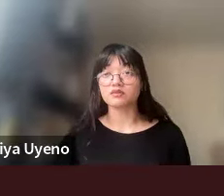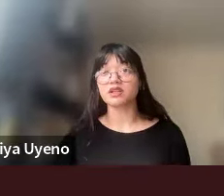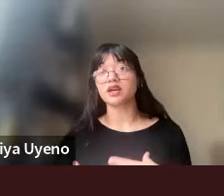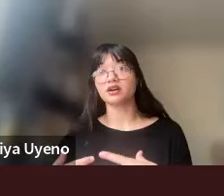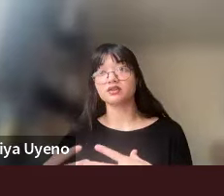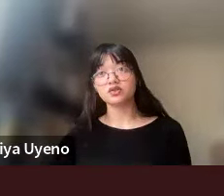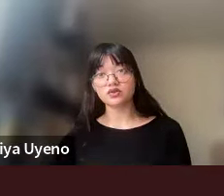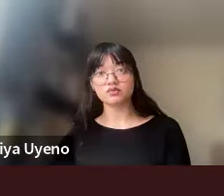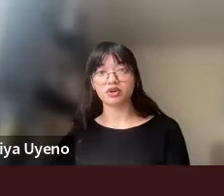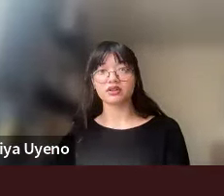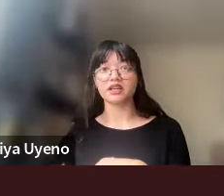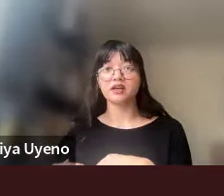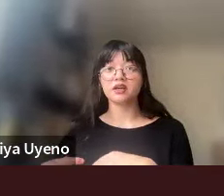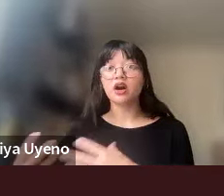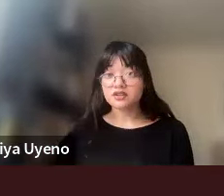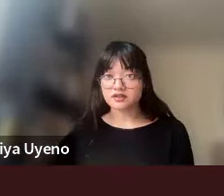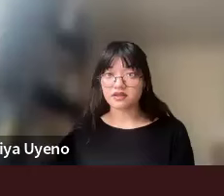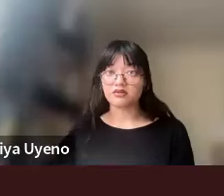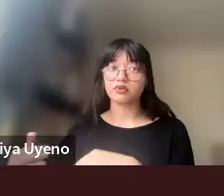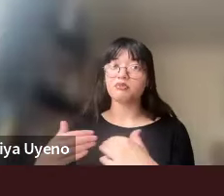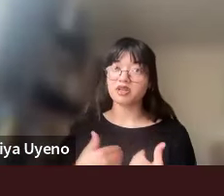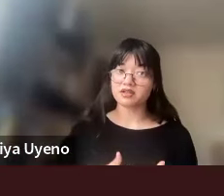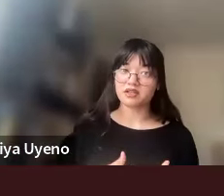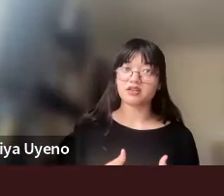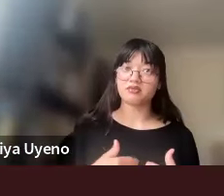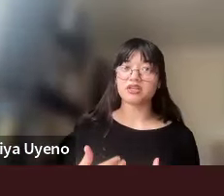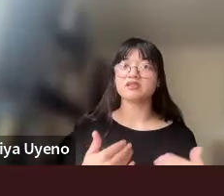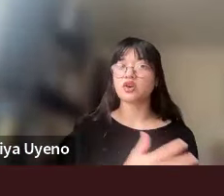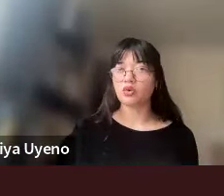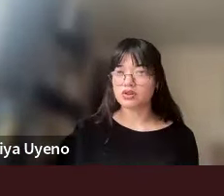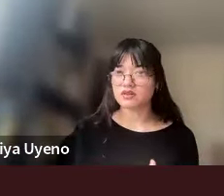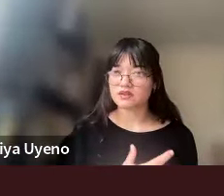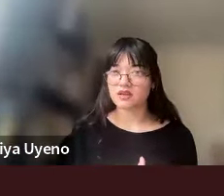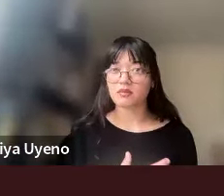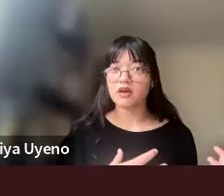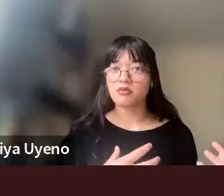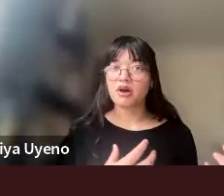ultimately I got to choose Berkeley consciously for my Ph.D. because its cohorts have the same